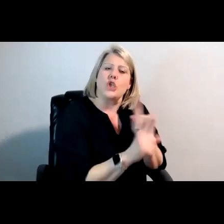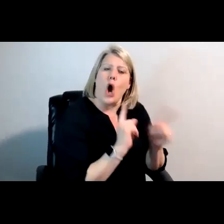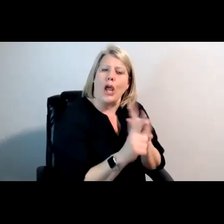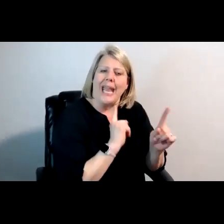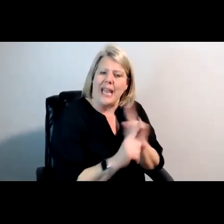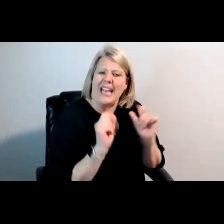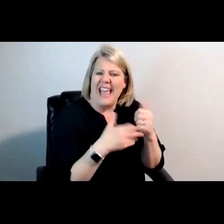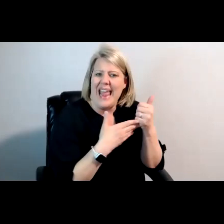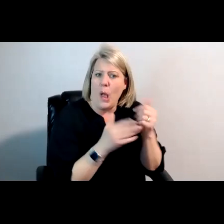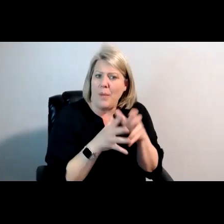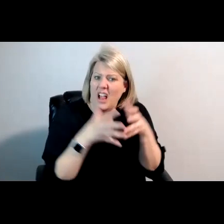Laura, what do you think?